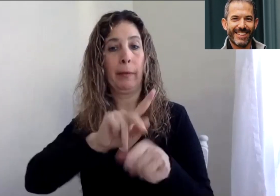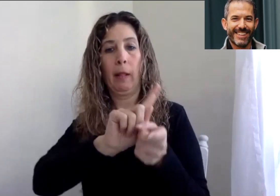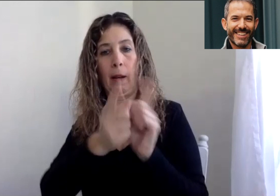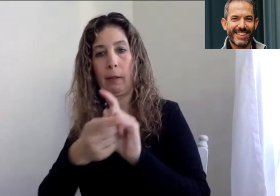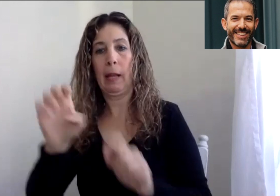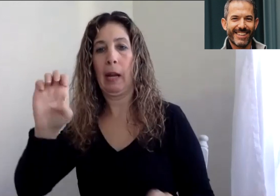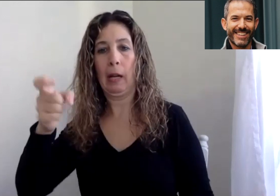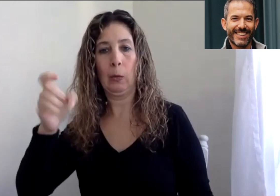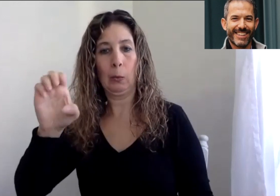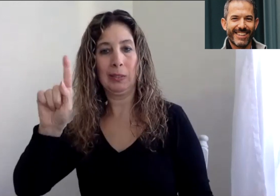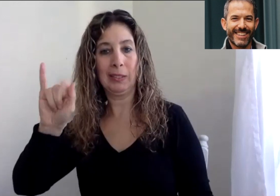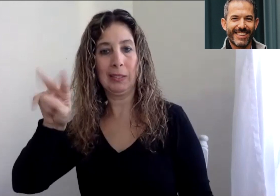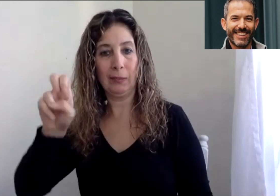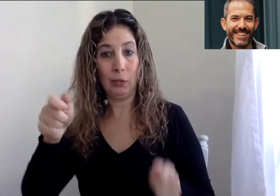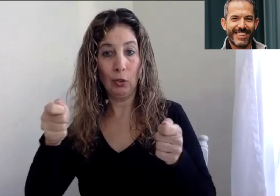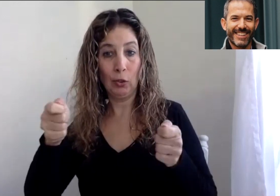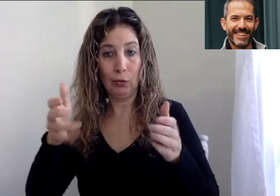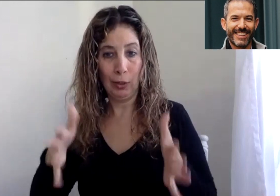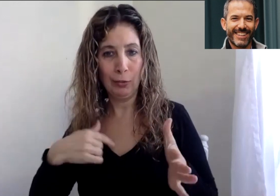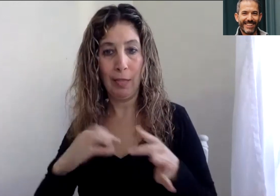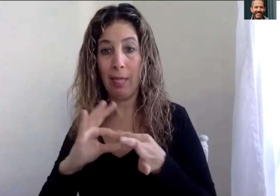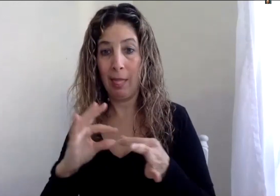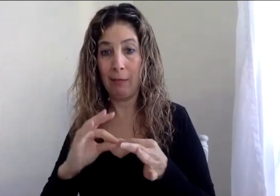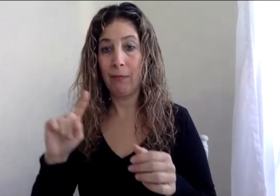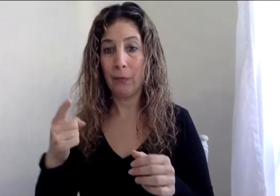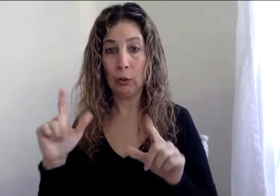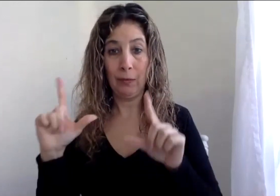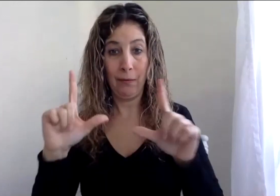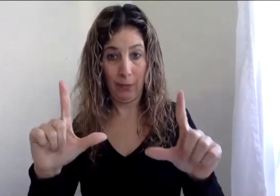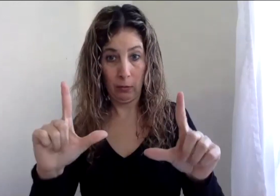who's currently was the principal and now is the executive director of the school